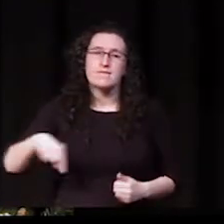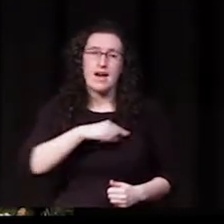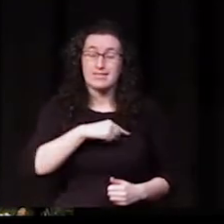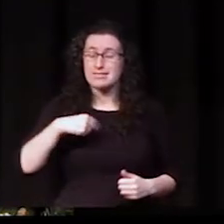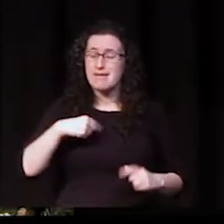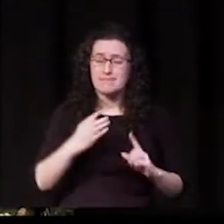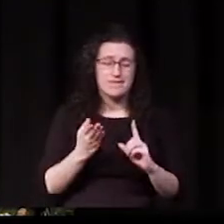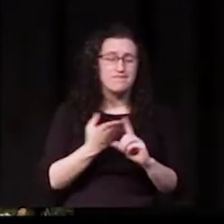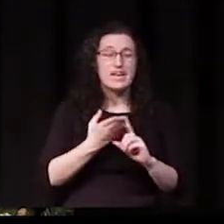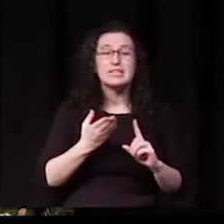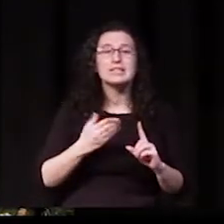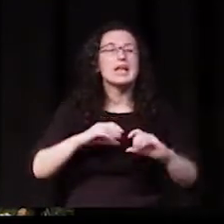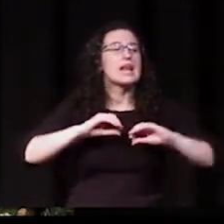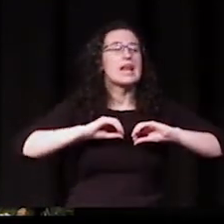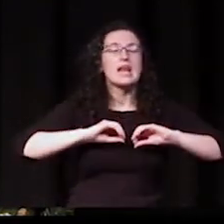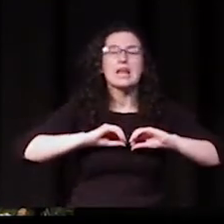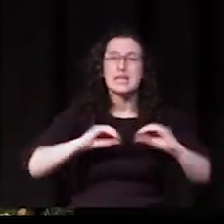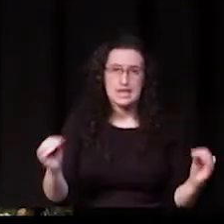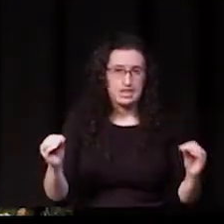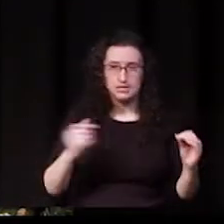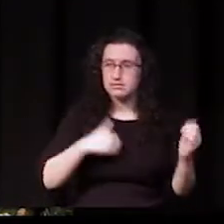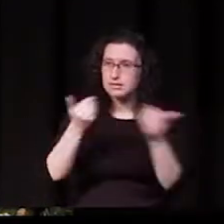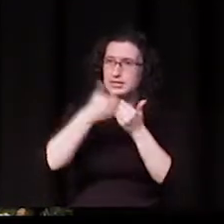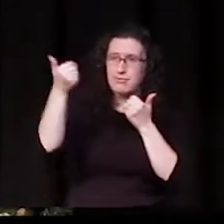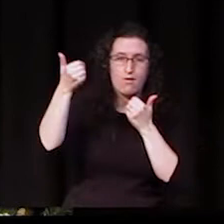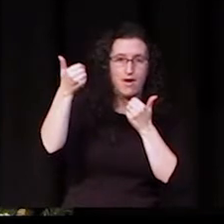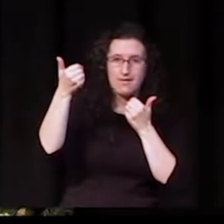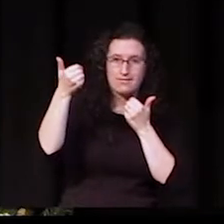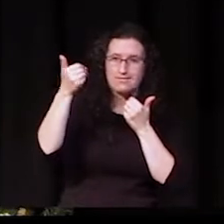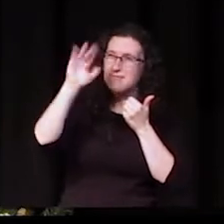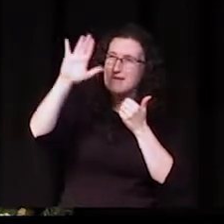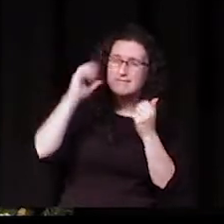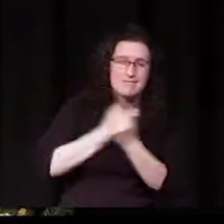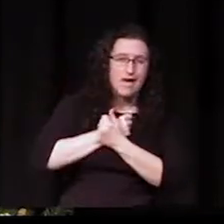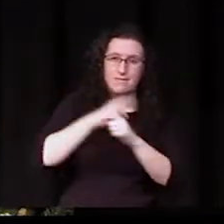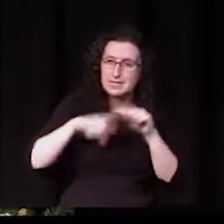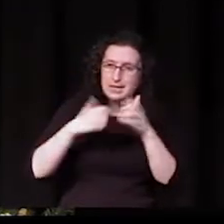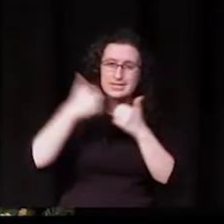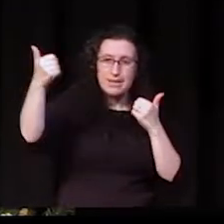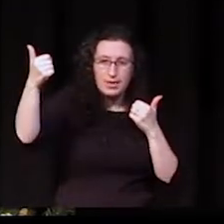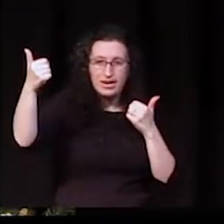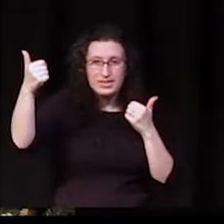that nothing can ever separate us from God's love. Did you hear it?